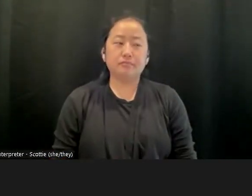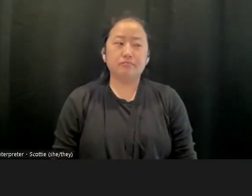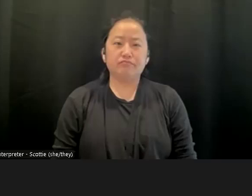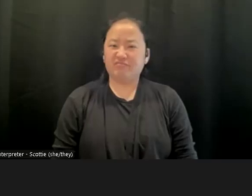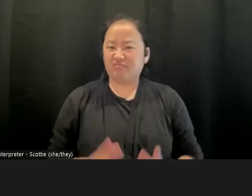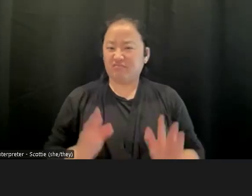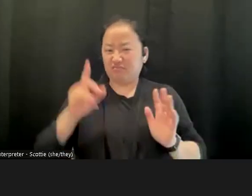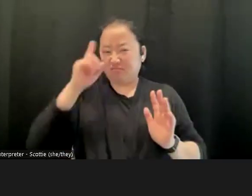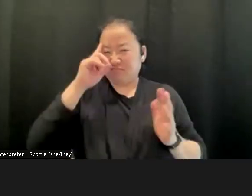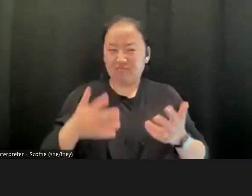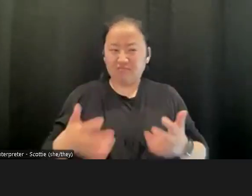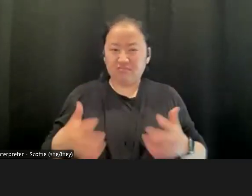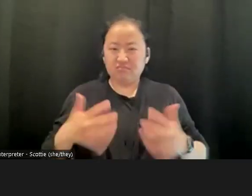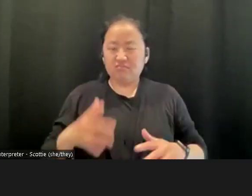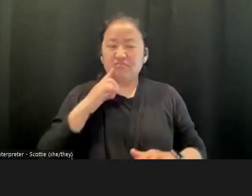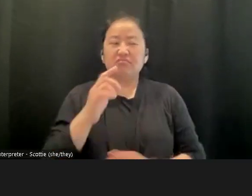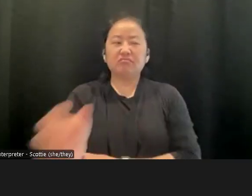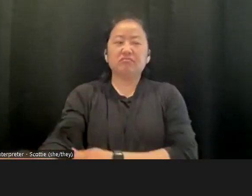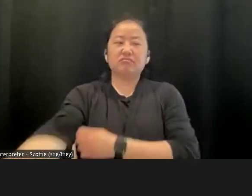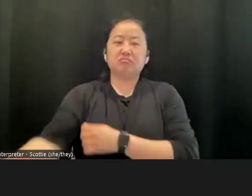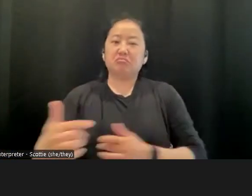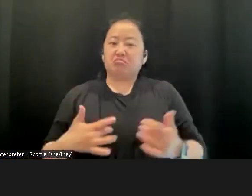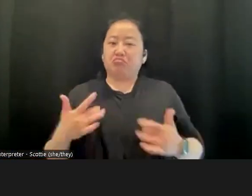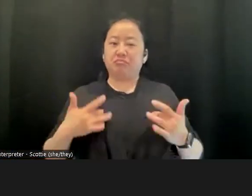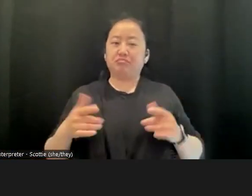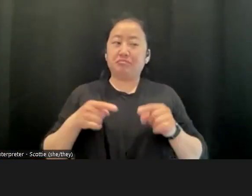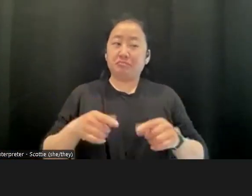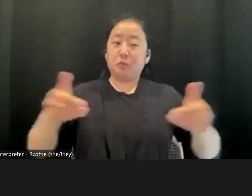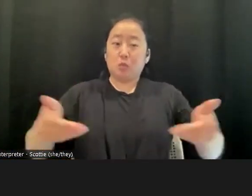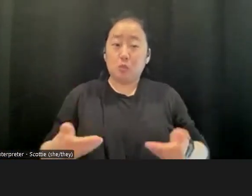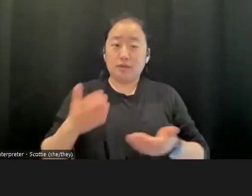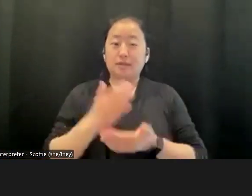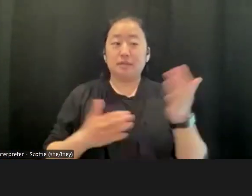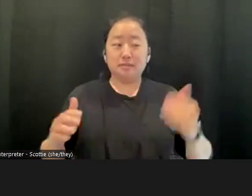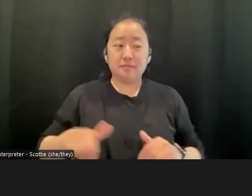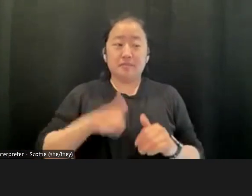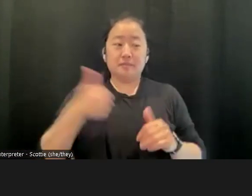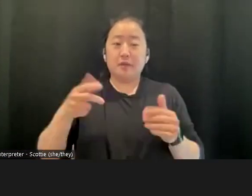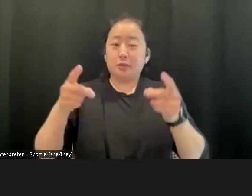housekeeping, so I'm excited to welcome some of my other director colleagues from around the country,